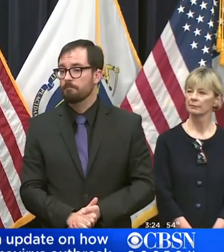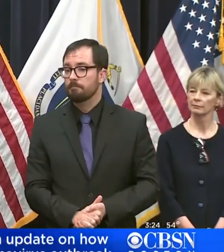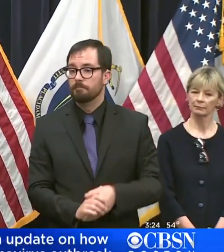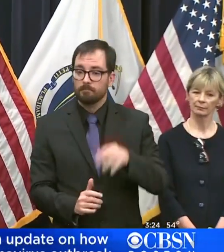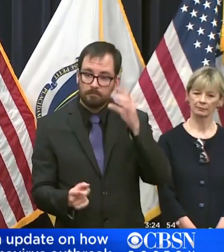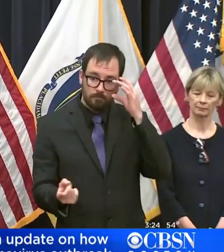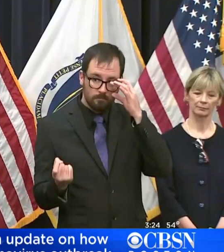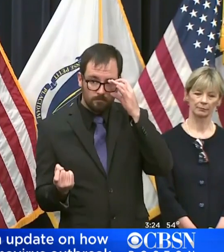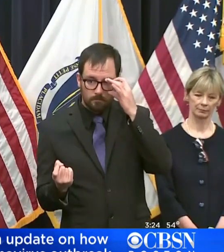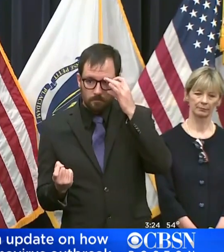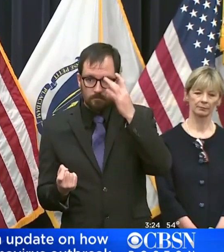SOCIAL DISTANCING AND WE WILL GET THROUGH THIS TOGETHER. THANK YOU. QUESTIONS?